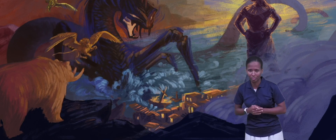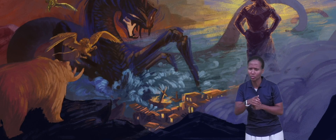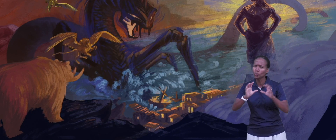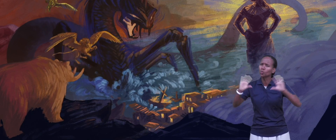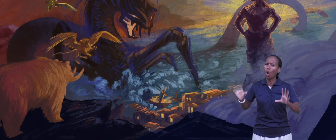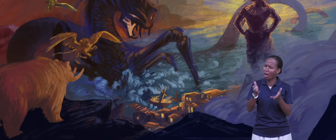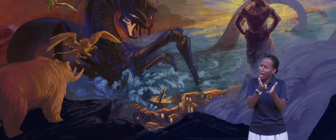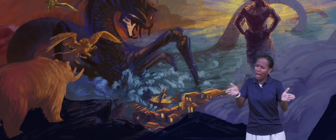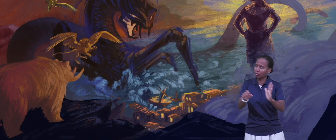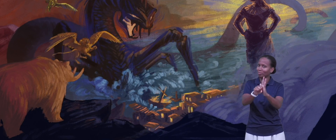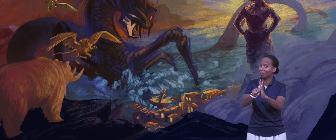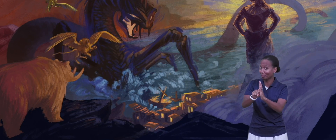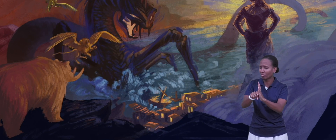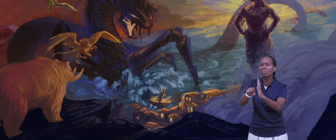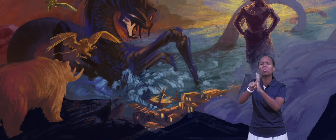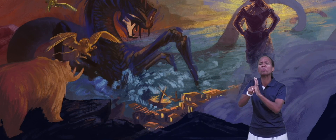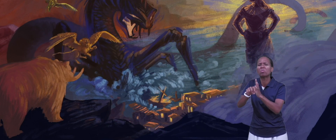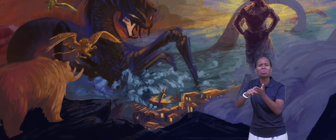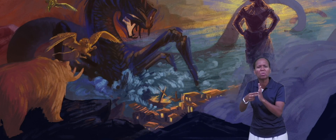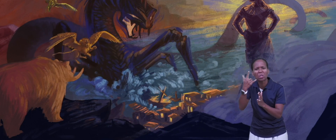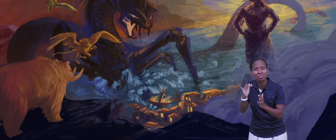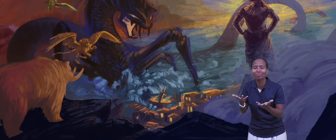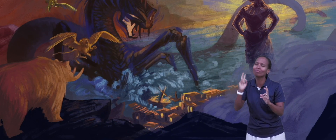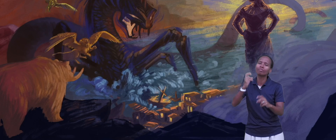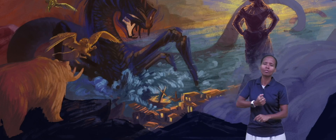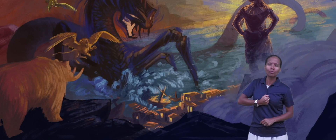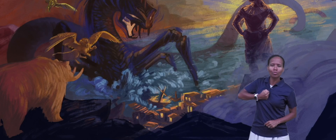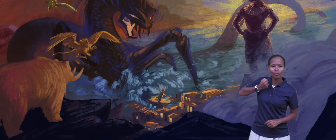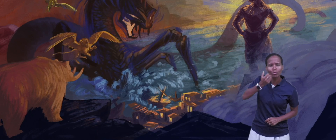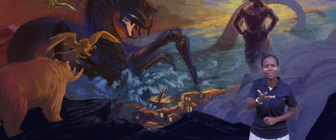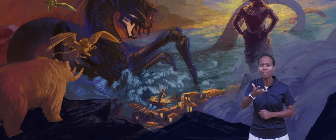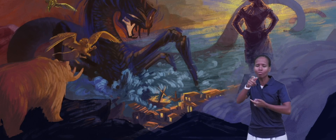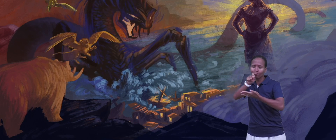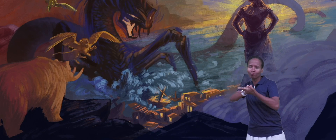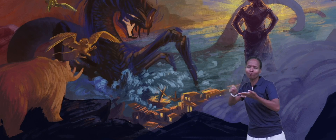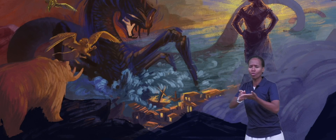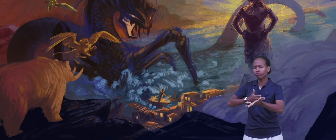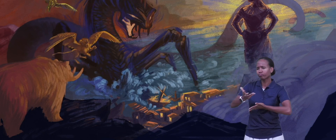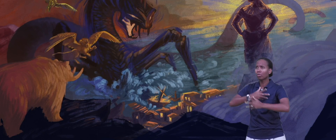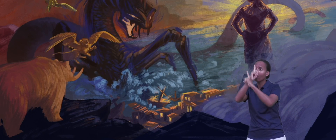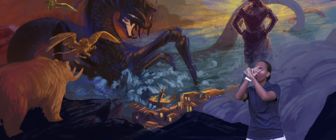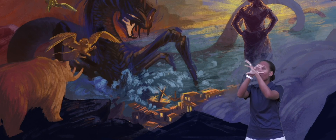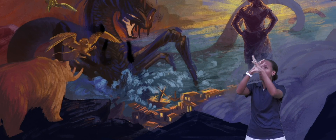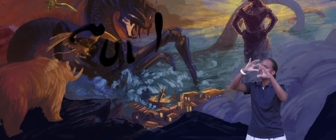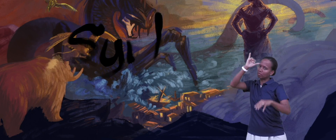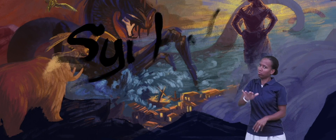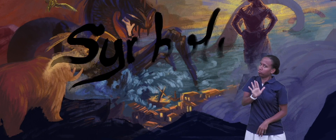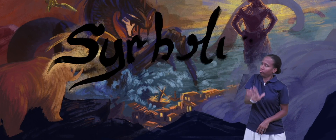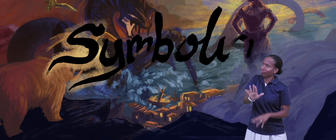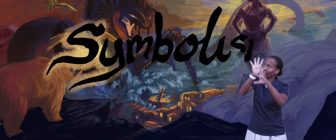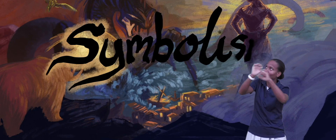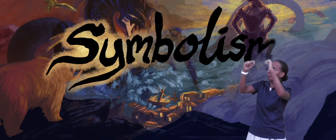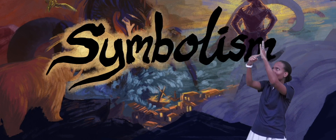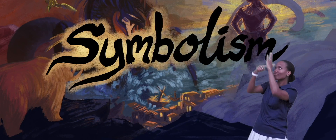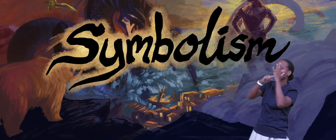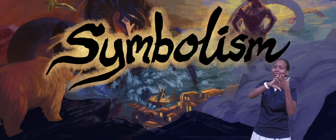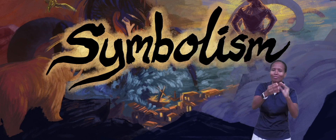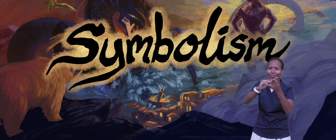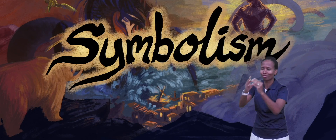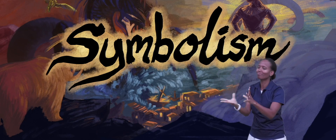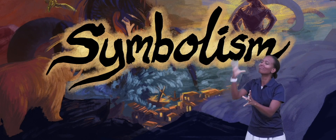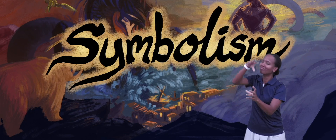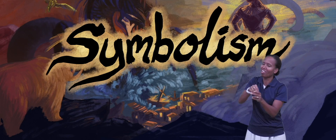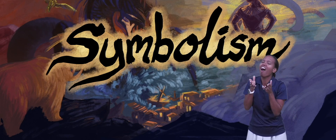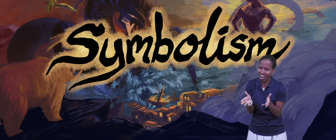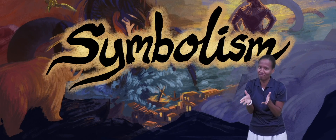Tim: Yeah, apocalyptic literature is written in a poetic, imaginative style, and it’s packed with symbolism.